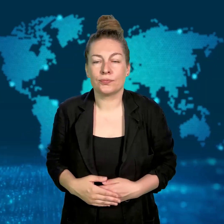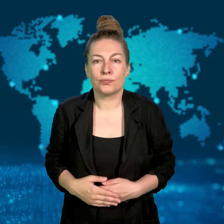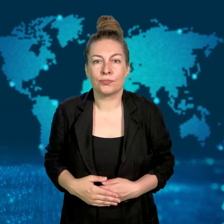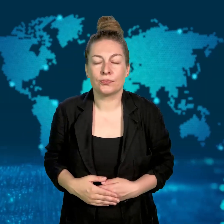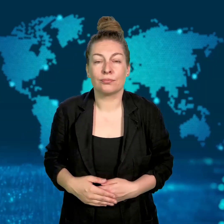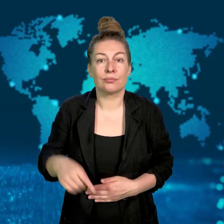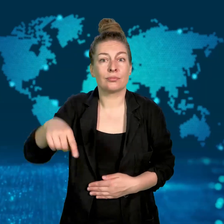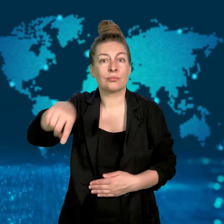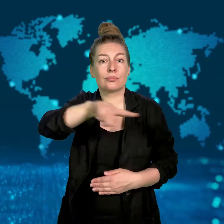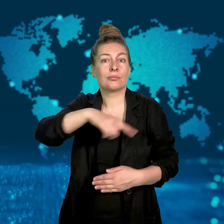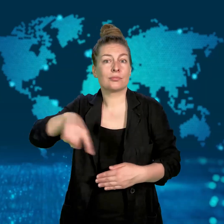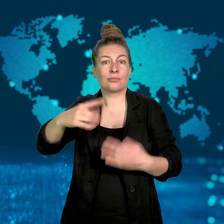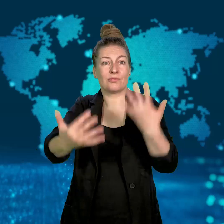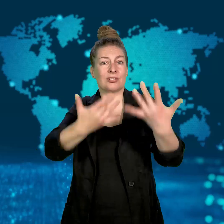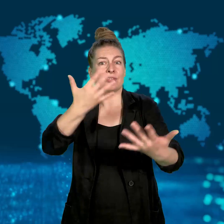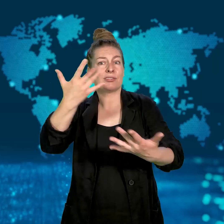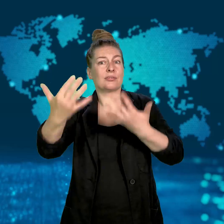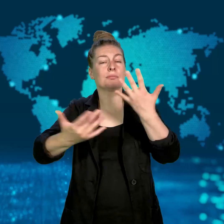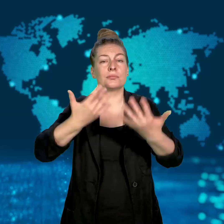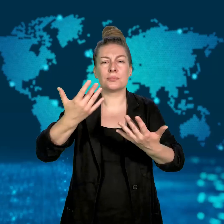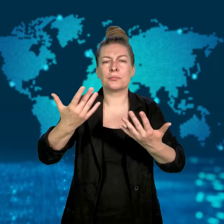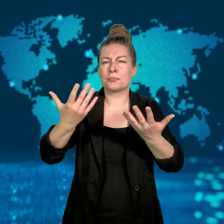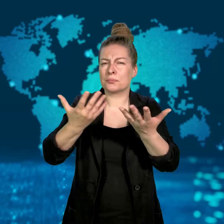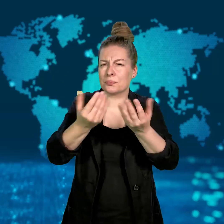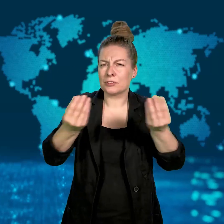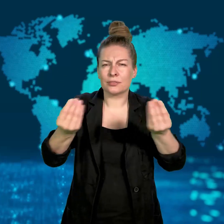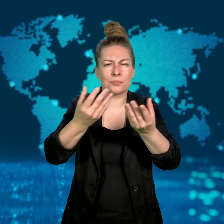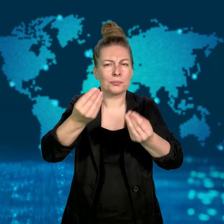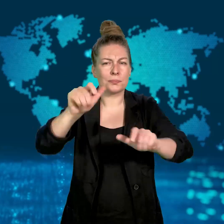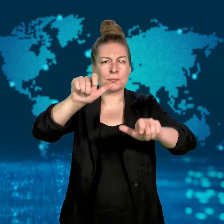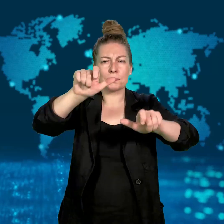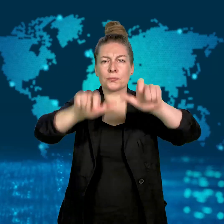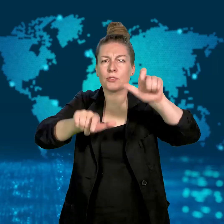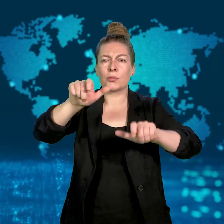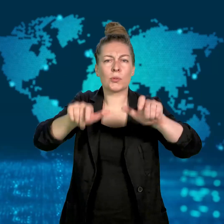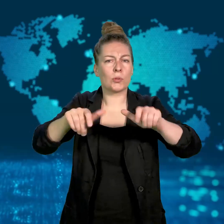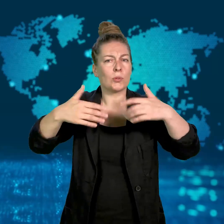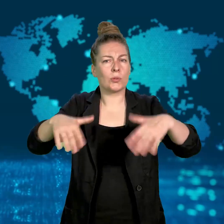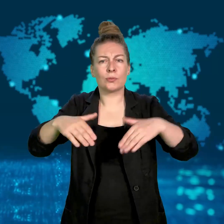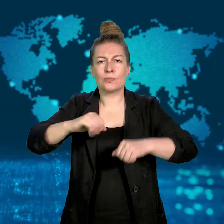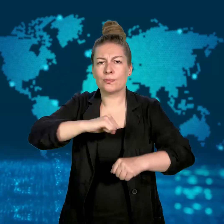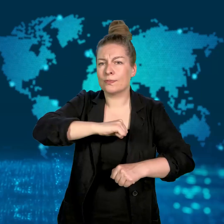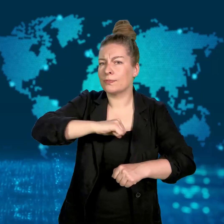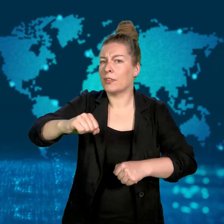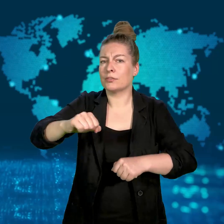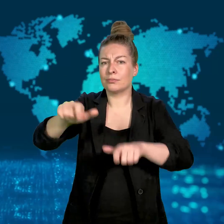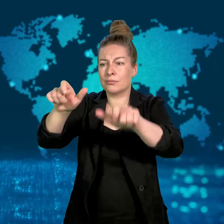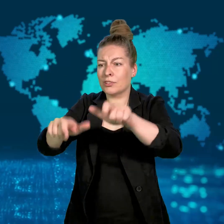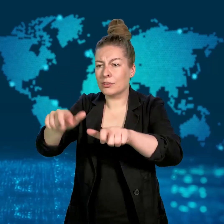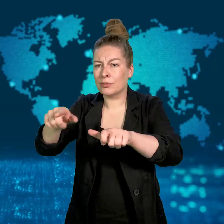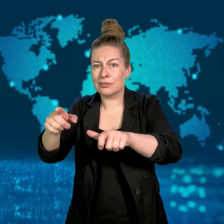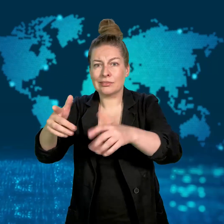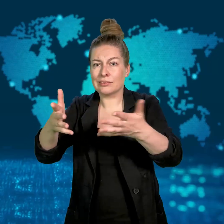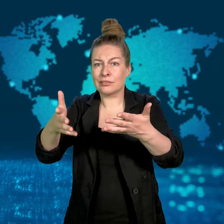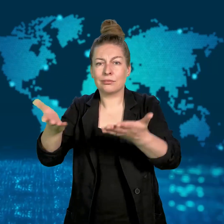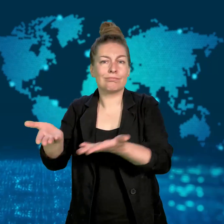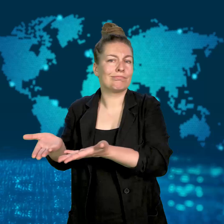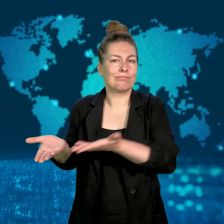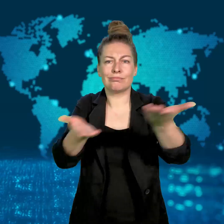and the death toll may rise as rescue efforts take place.